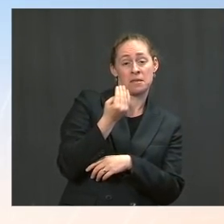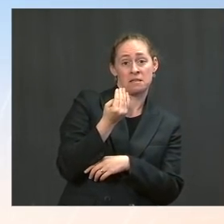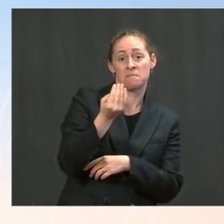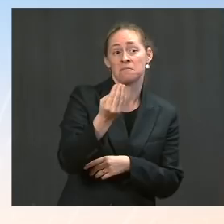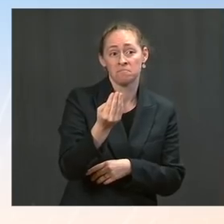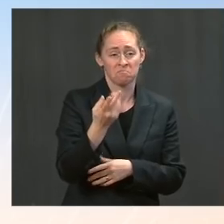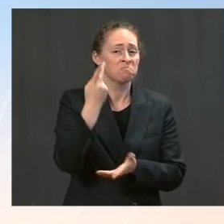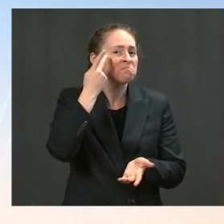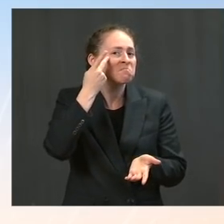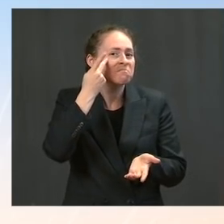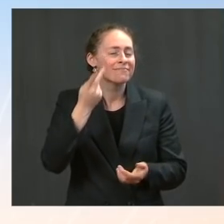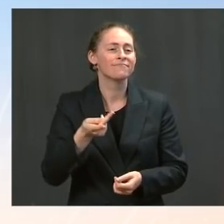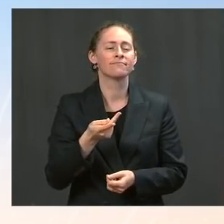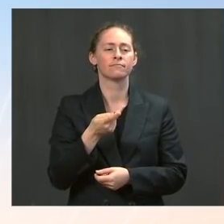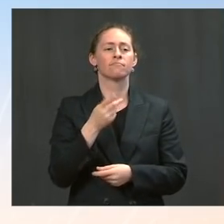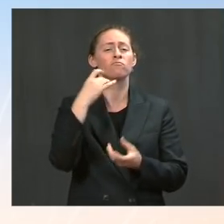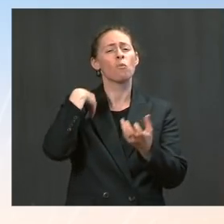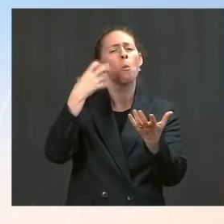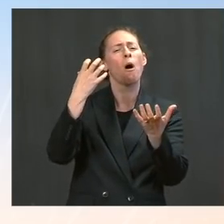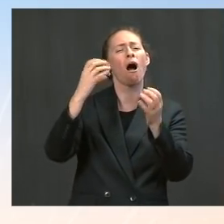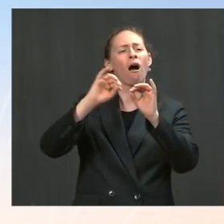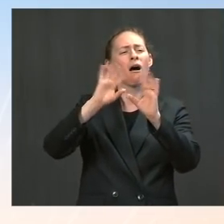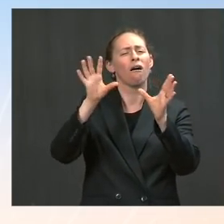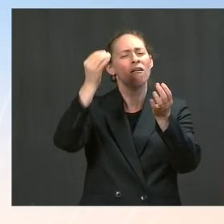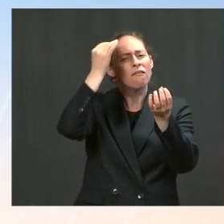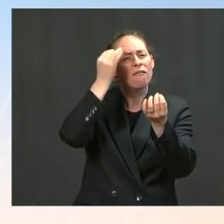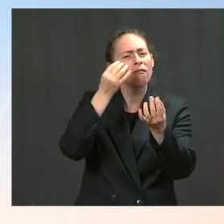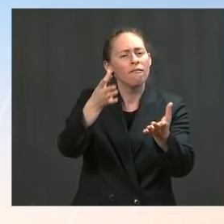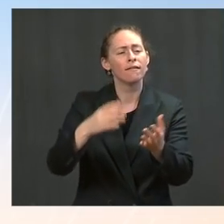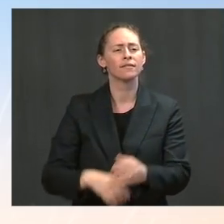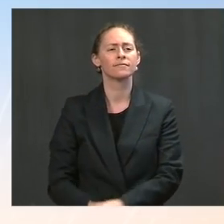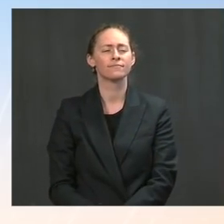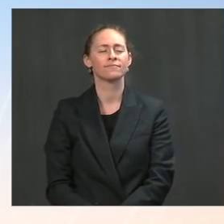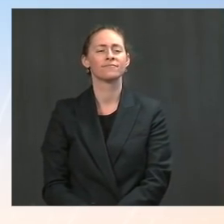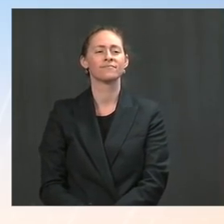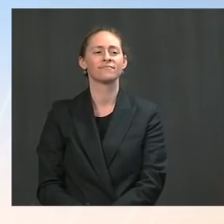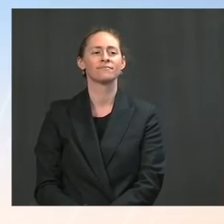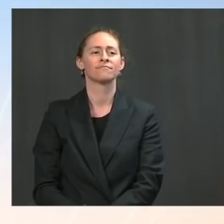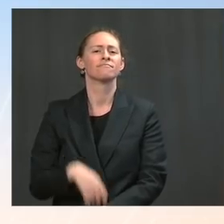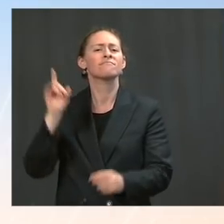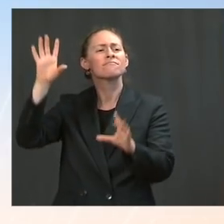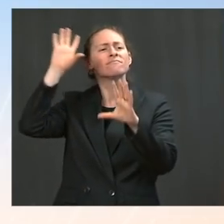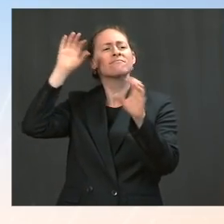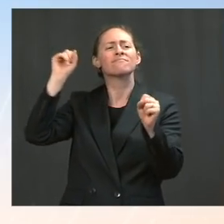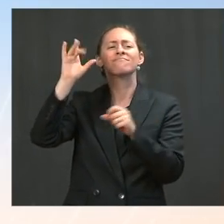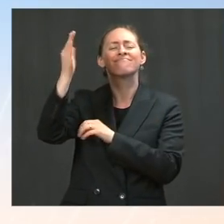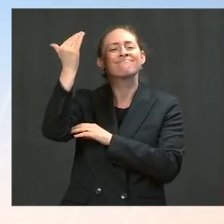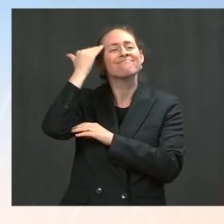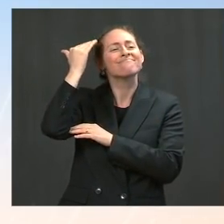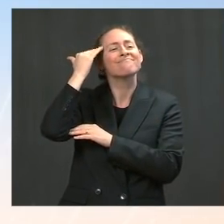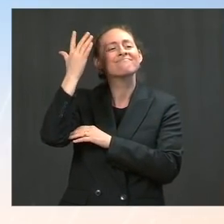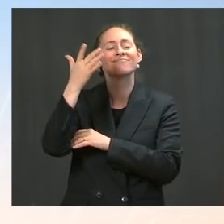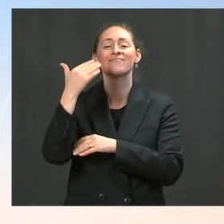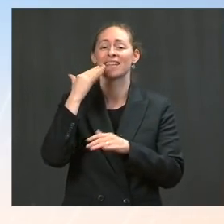I will note that the President is quite familiar with the rollercoaster and ups and downs of legislating,